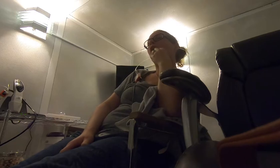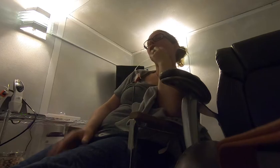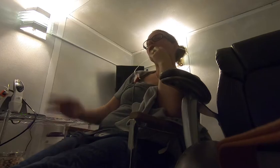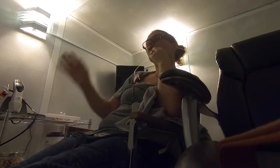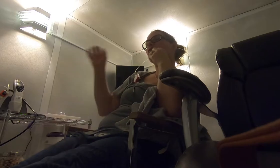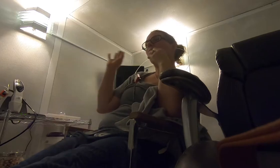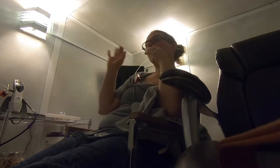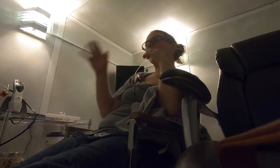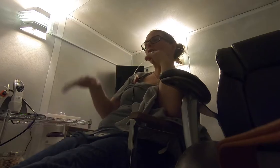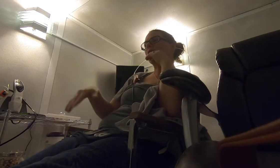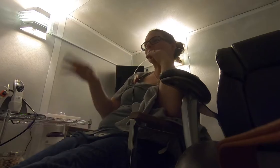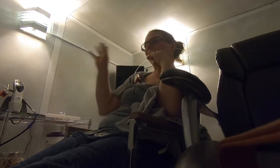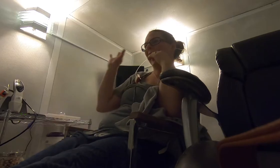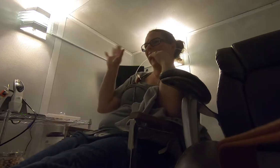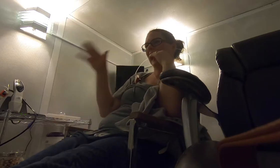Do you want me to raise my hand?